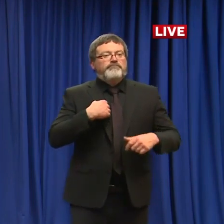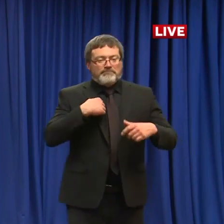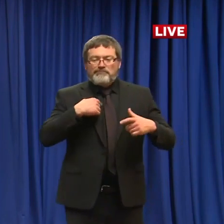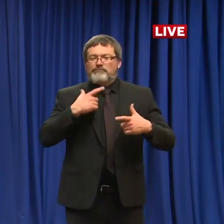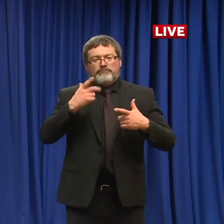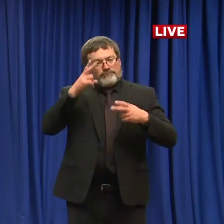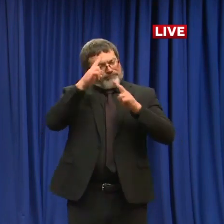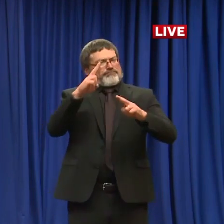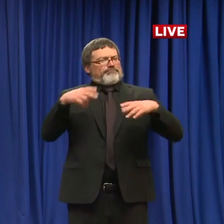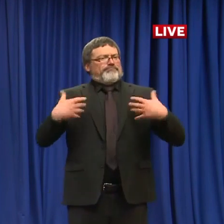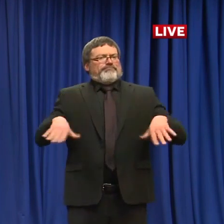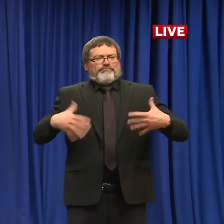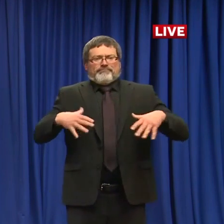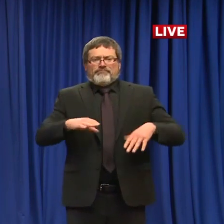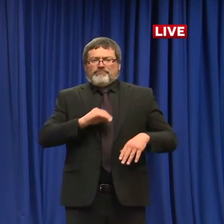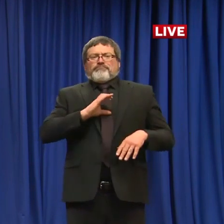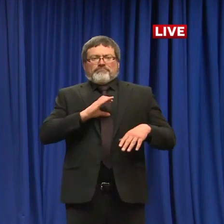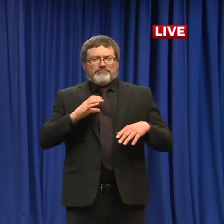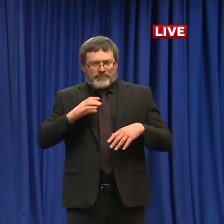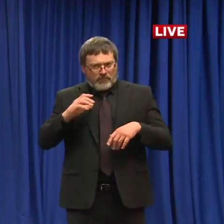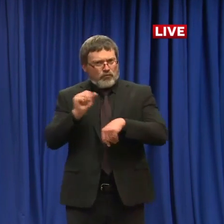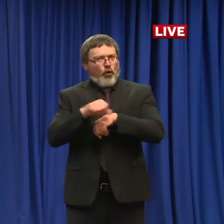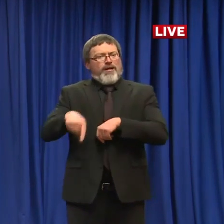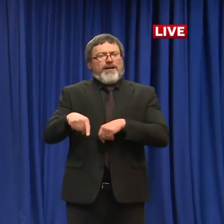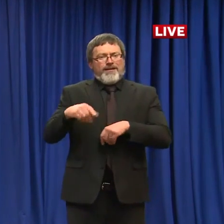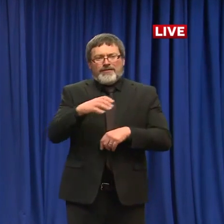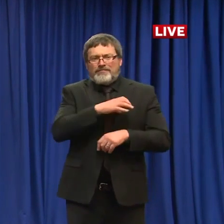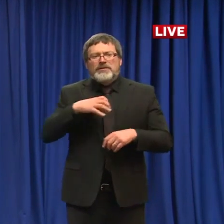I AM HUMBLED AND HONORED BY THIS. IT’S AN IMMENSE TASK.